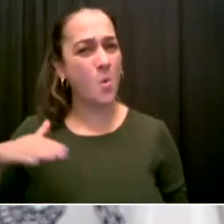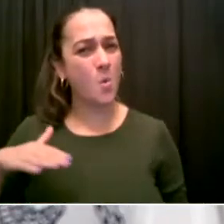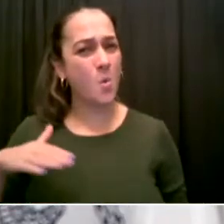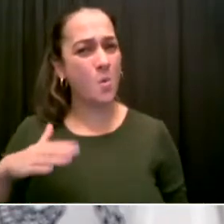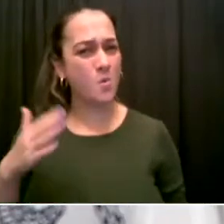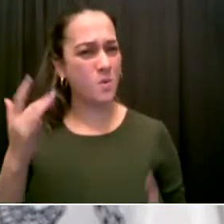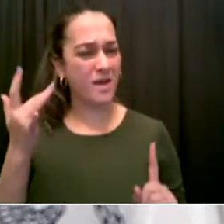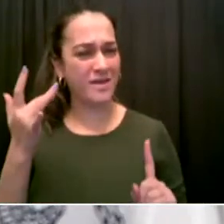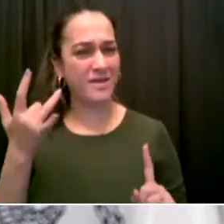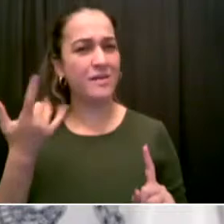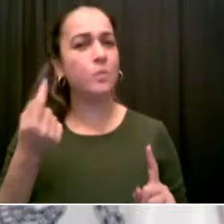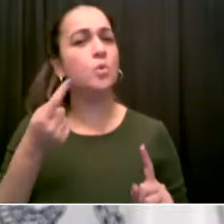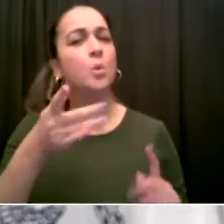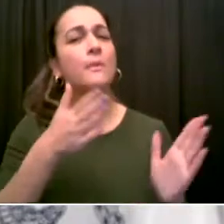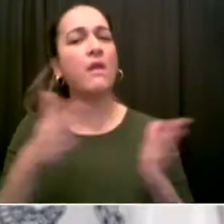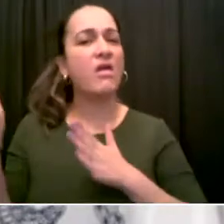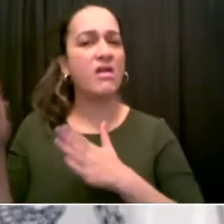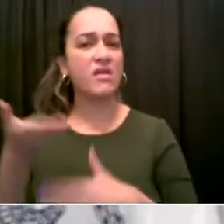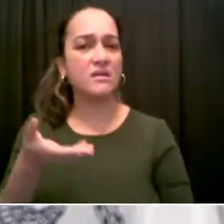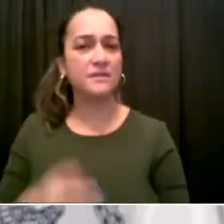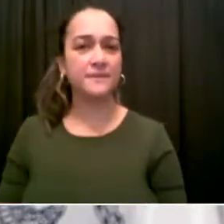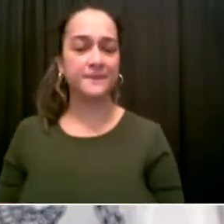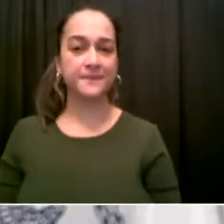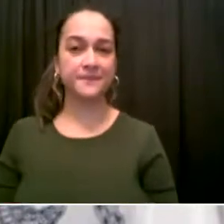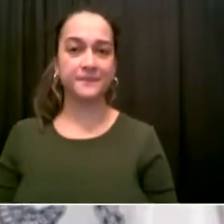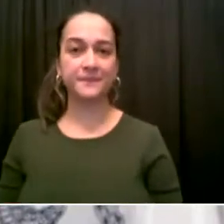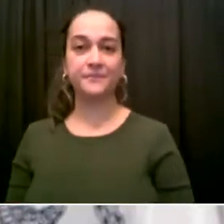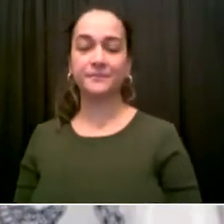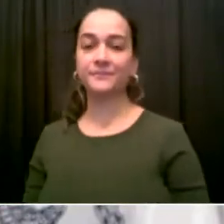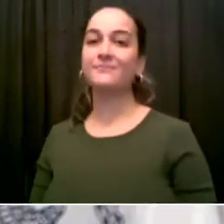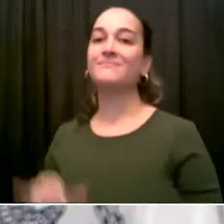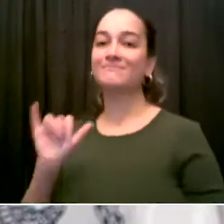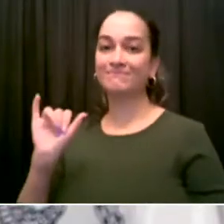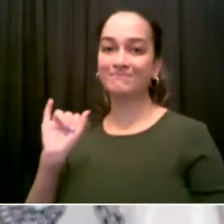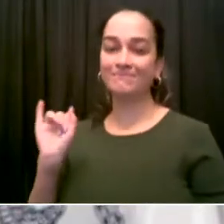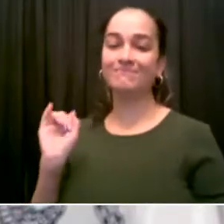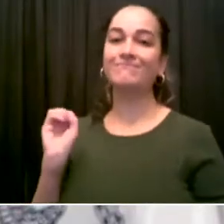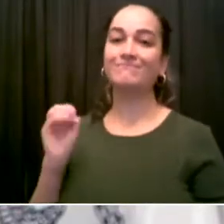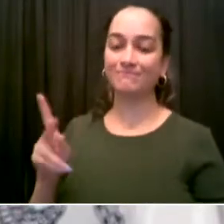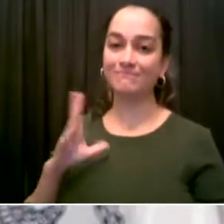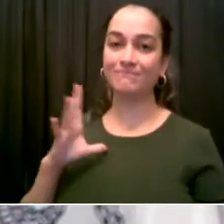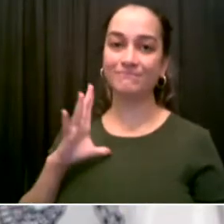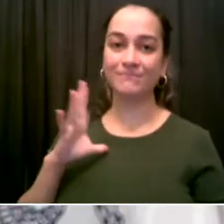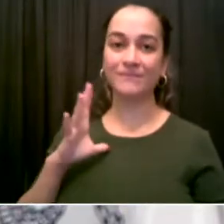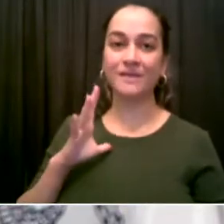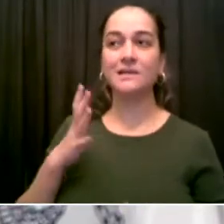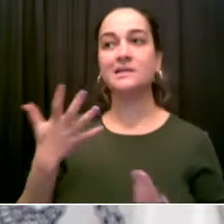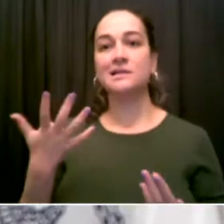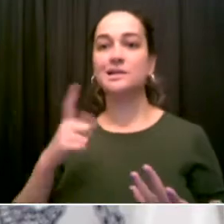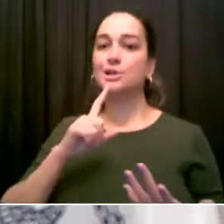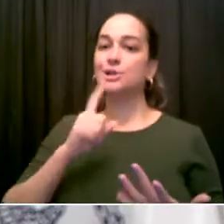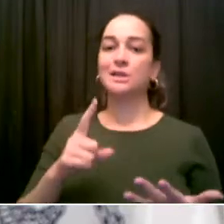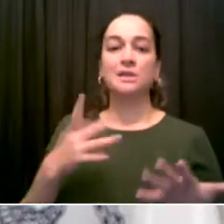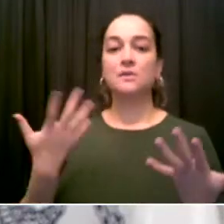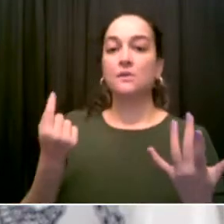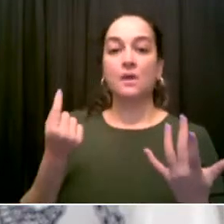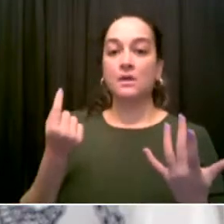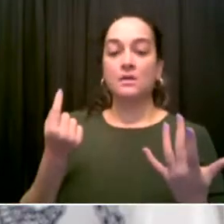HTERHAE VE BEEN LOWER VACCINATION RATES PREDOMINLIN E BRONX BROOKLYN. HOW ARE YO ADDRESSING THAT? HERE IS WHAT WE FIND IS WORKING IN NEW